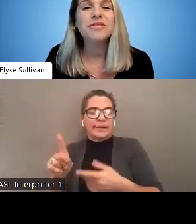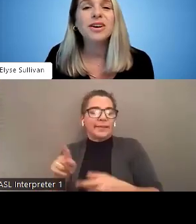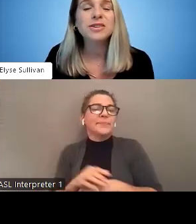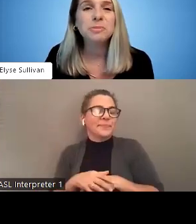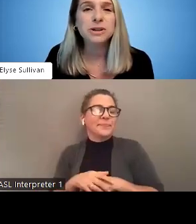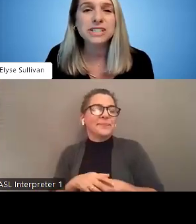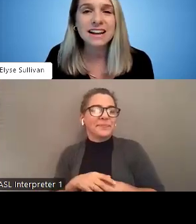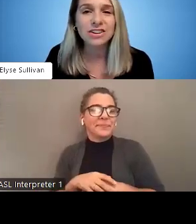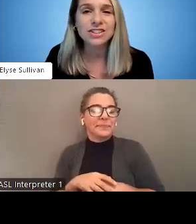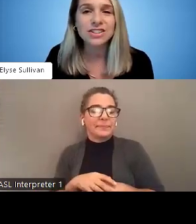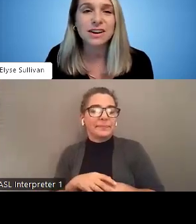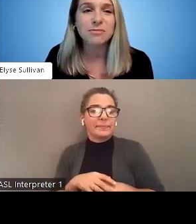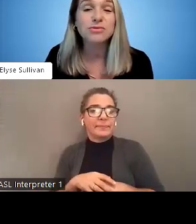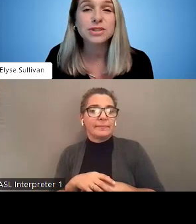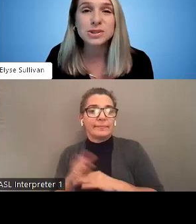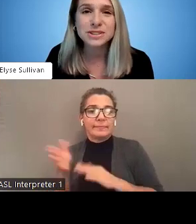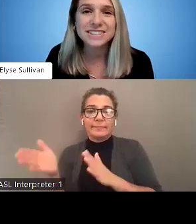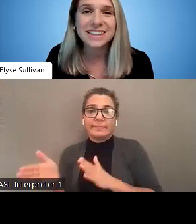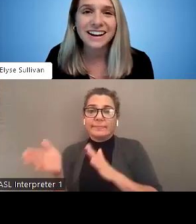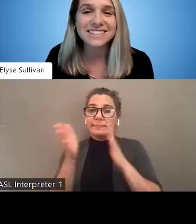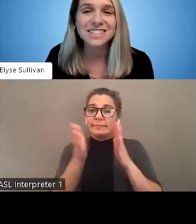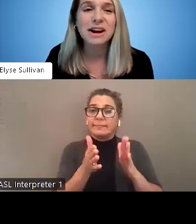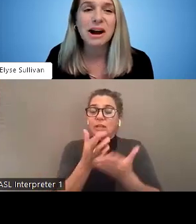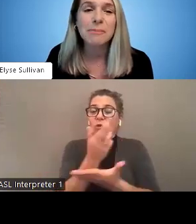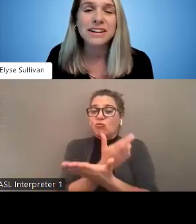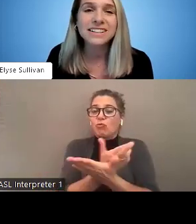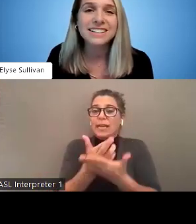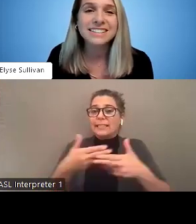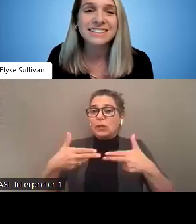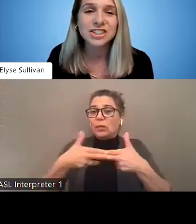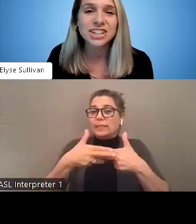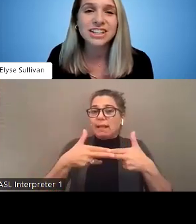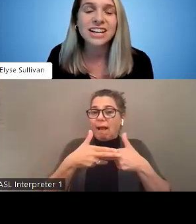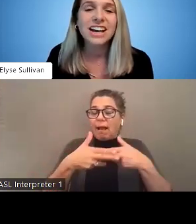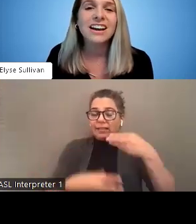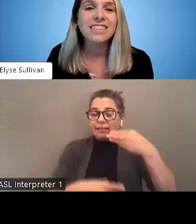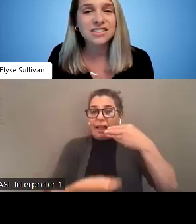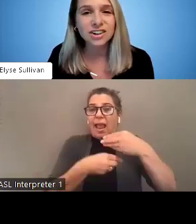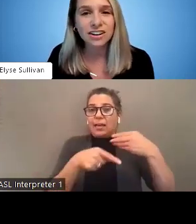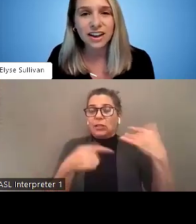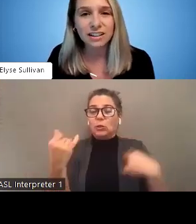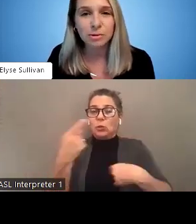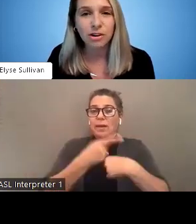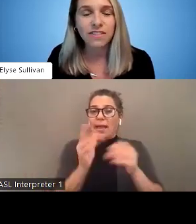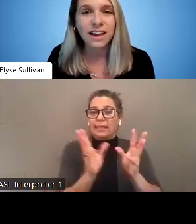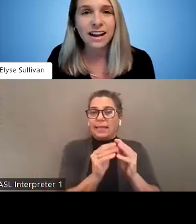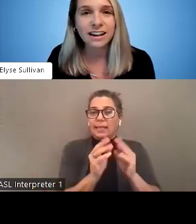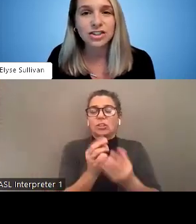We've also put together some resource slides to accompany today's session and these are available on the NIH